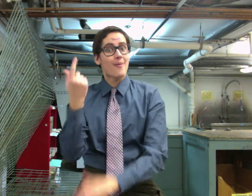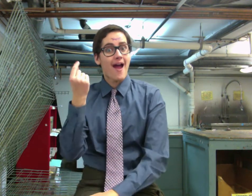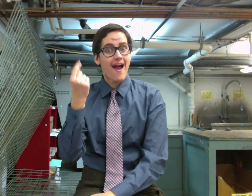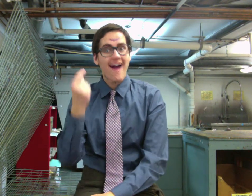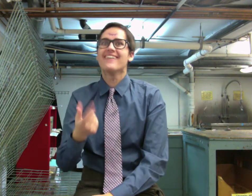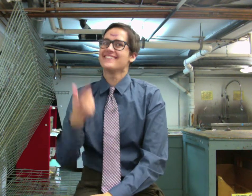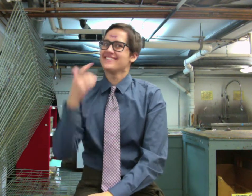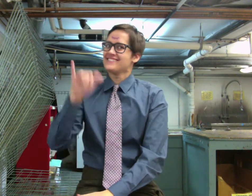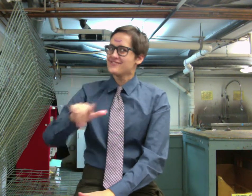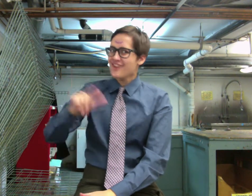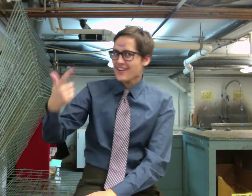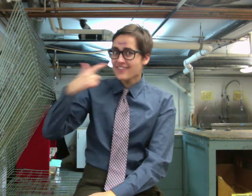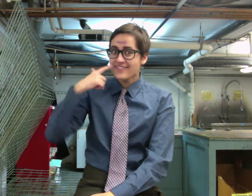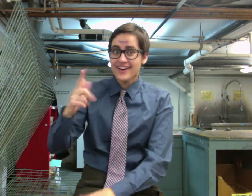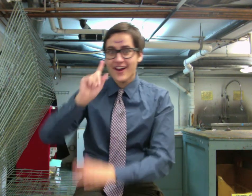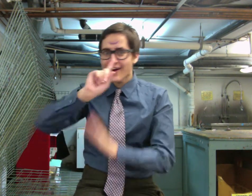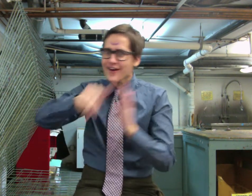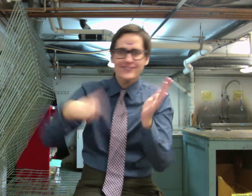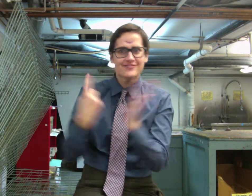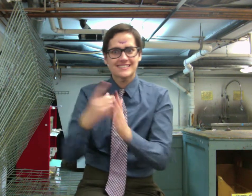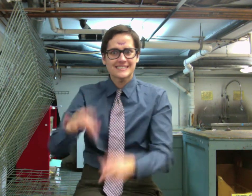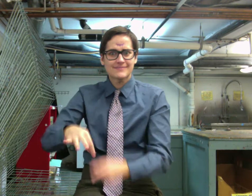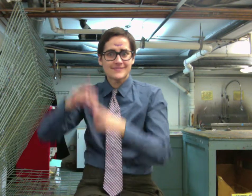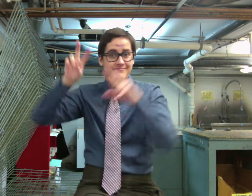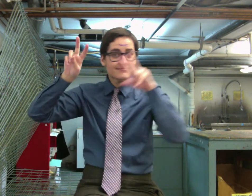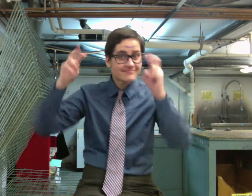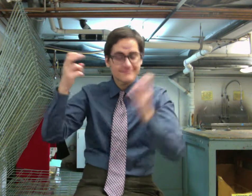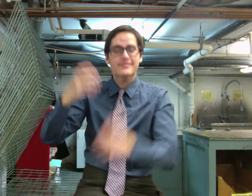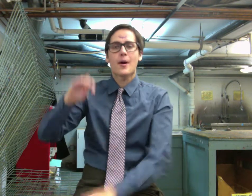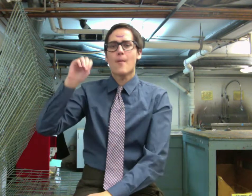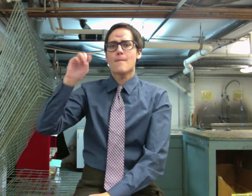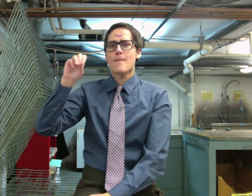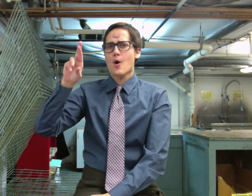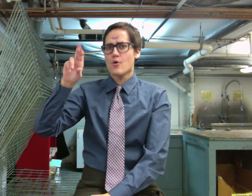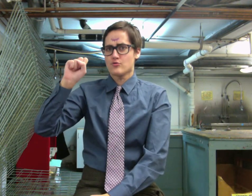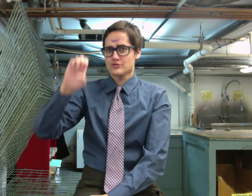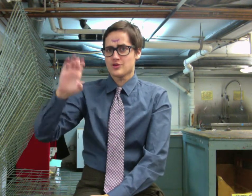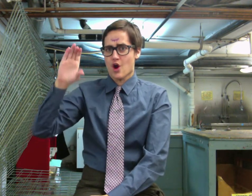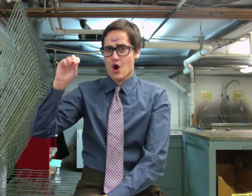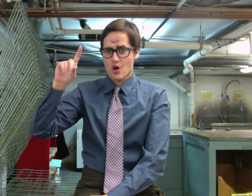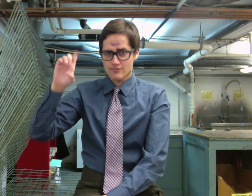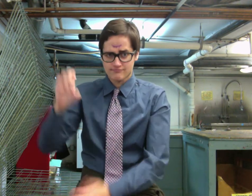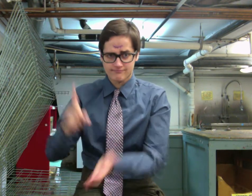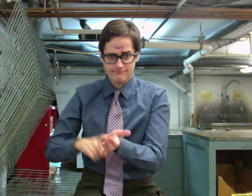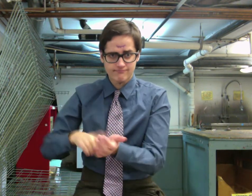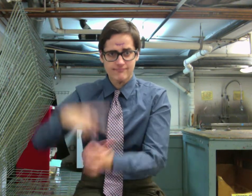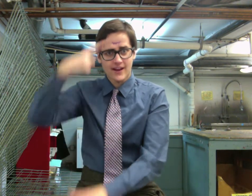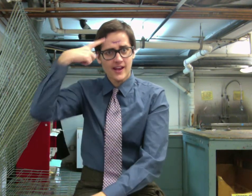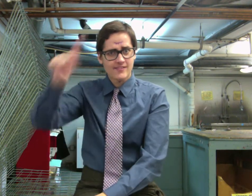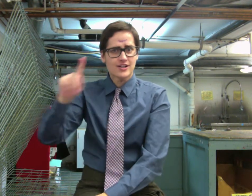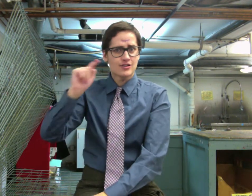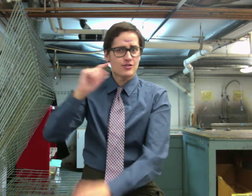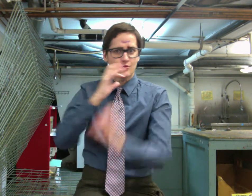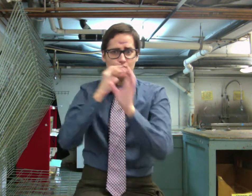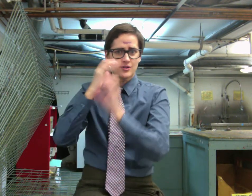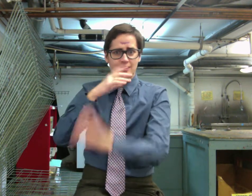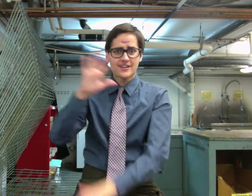Coming up next: Stay tuned for our one-hour special, "Morse Code for Trumpet